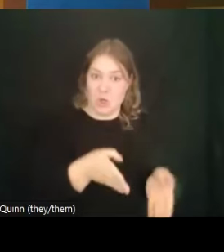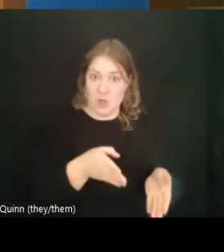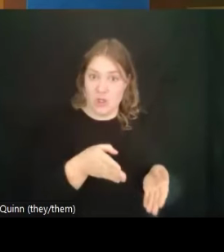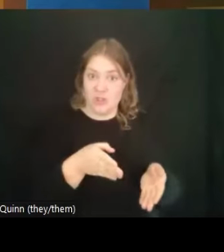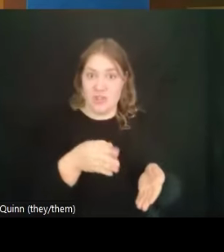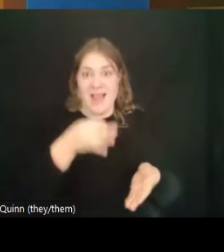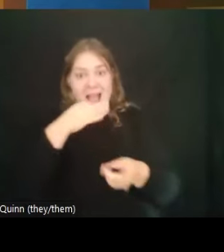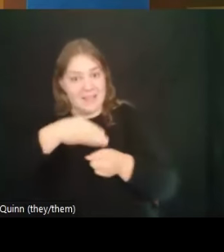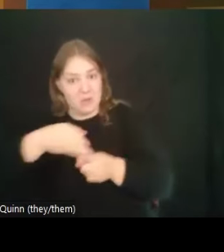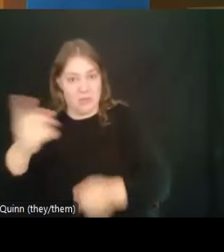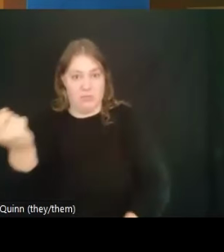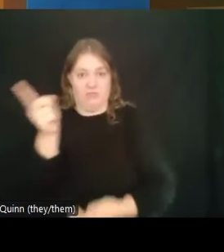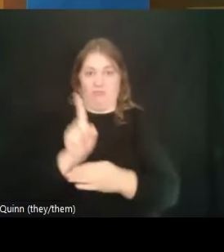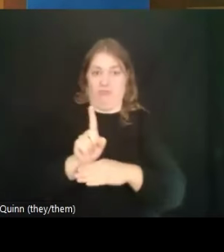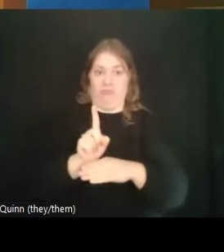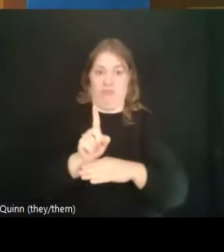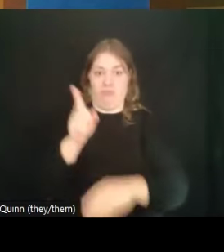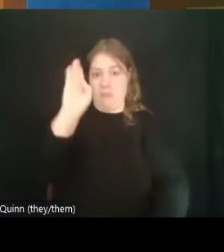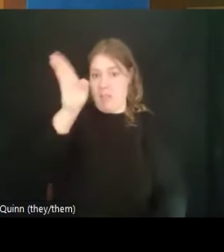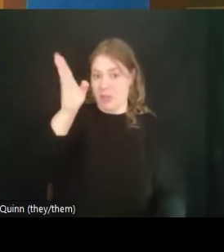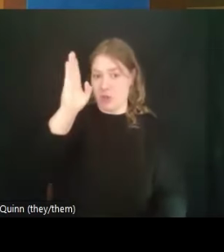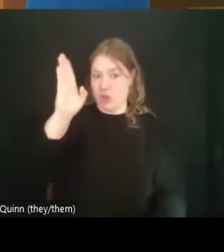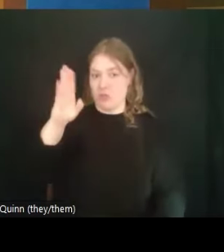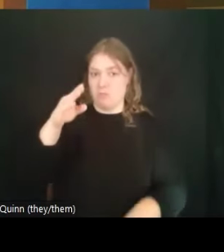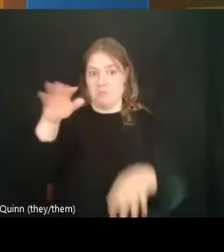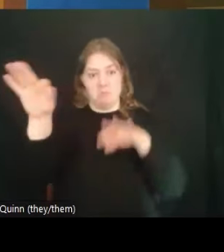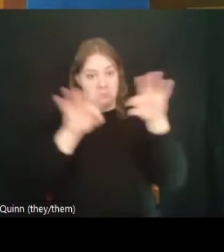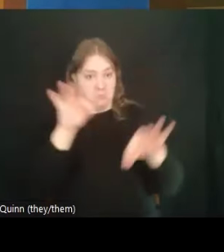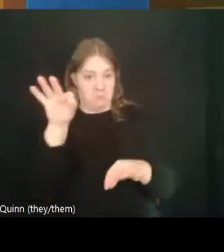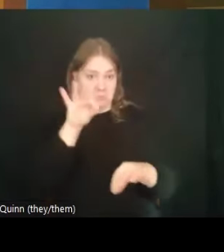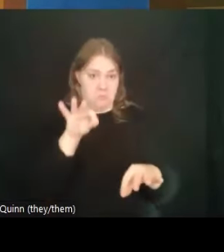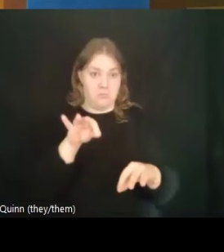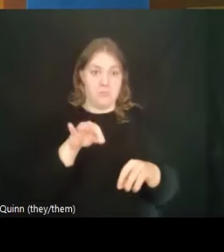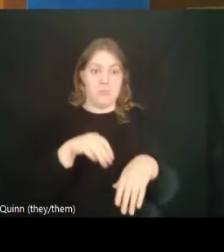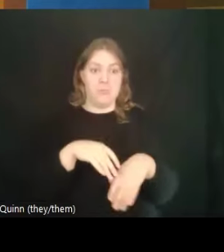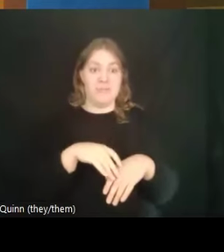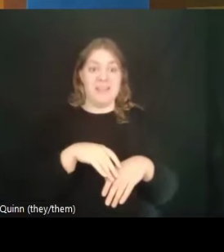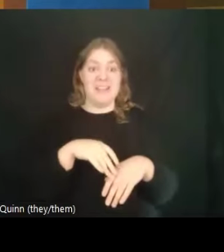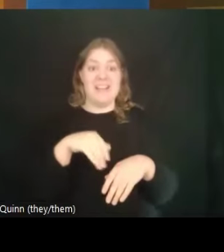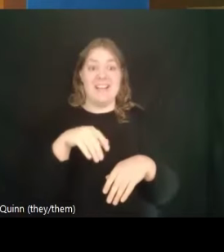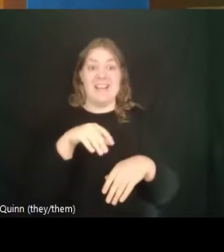lectures of things that we could learn right in Services interpreter Services these are all ways